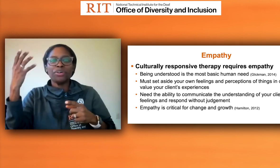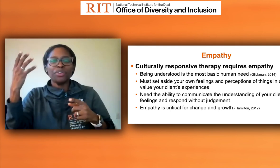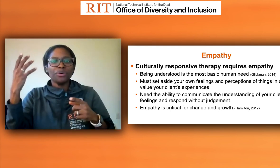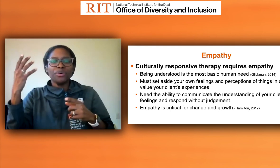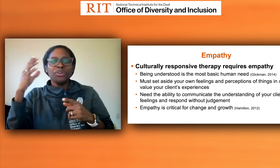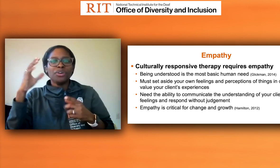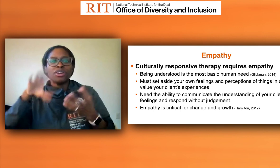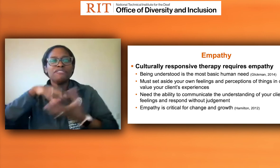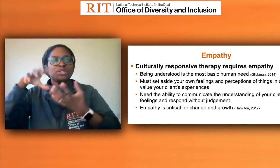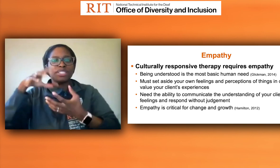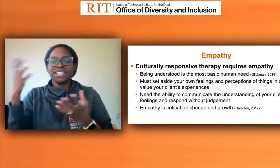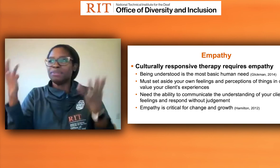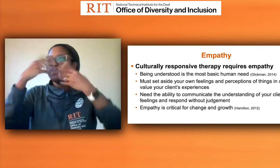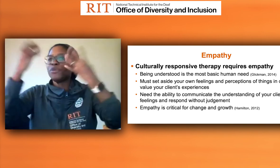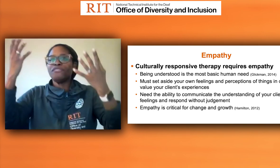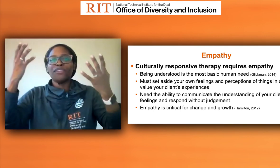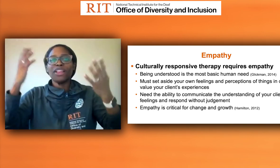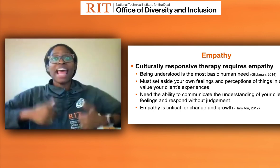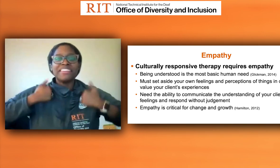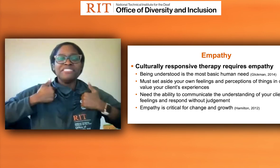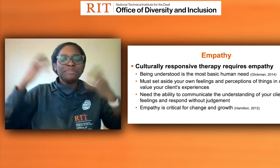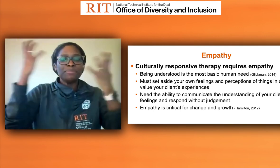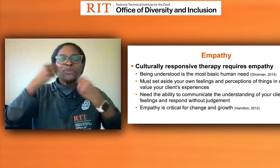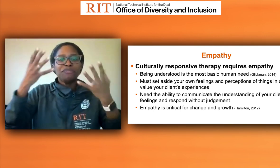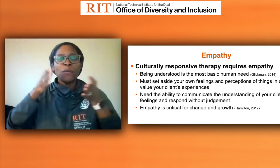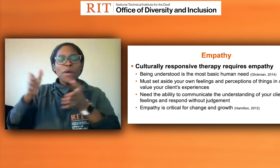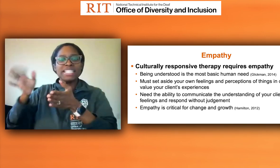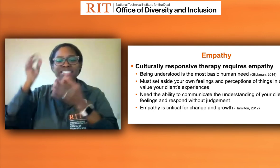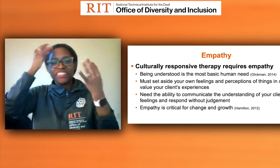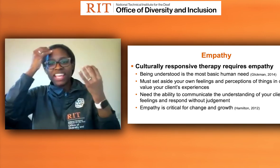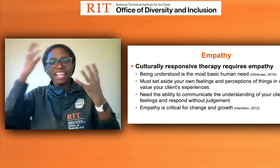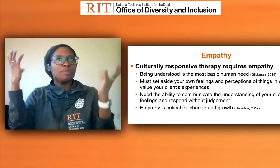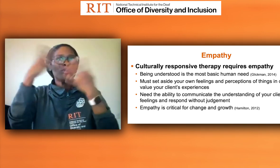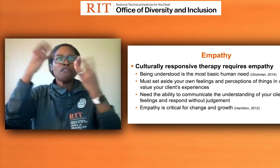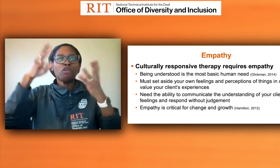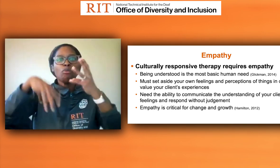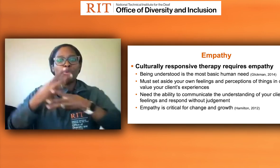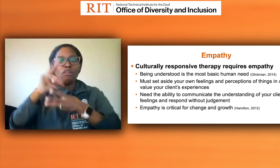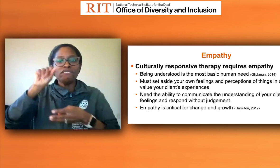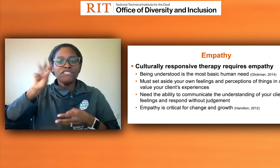that everyone is unique and beautiful and part of life is beautiful confusion and